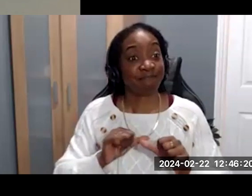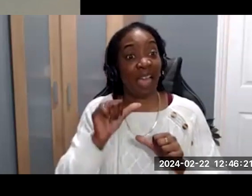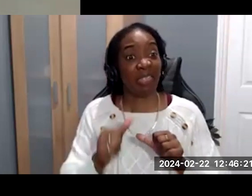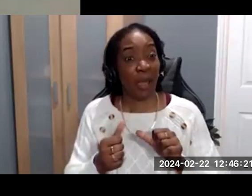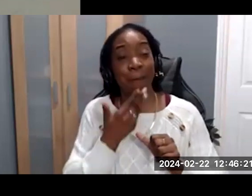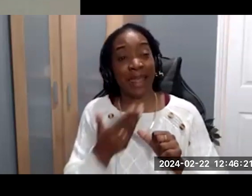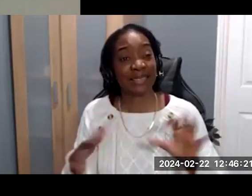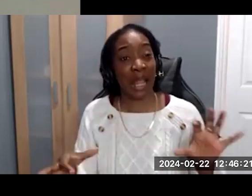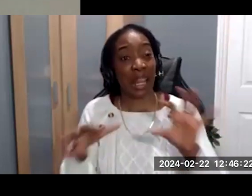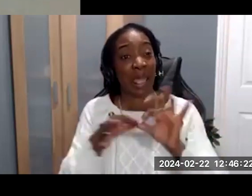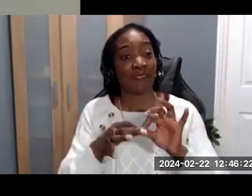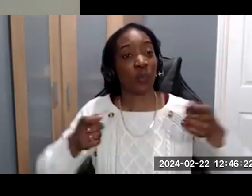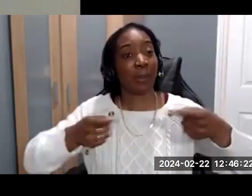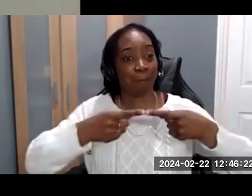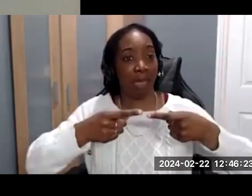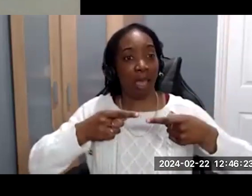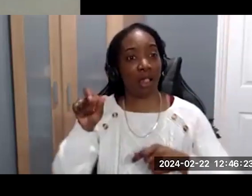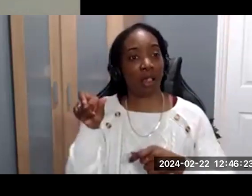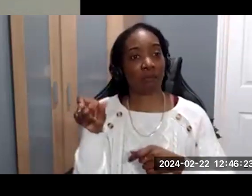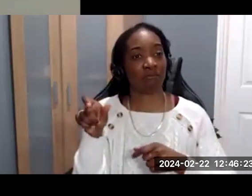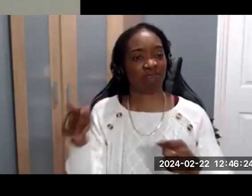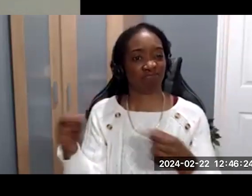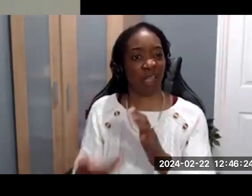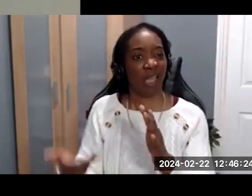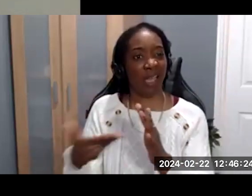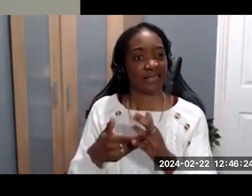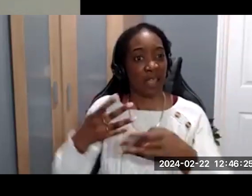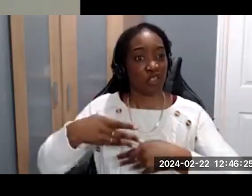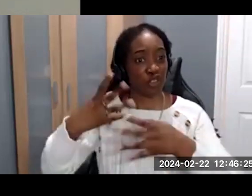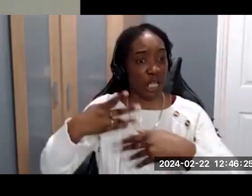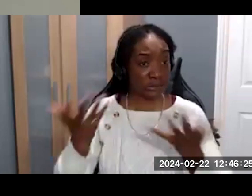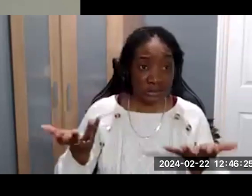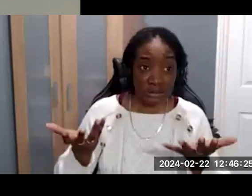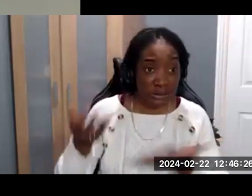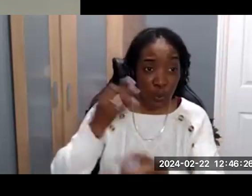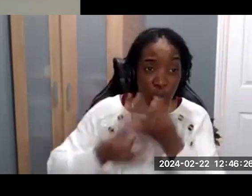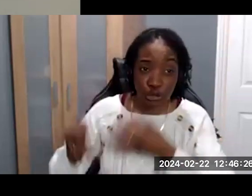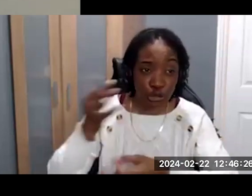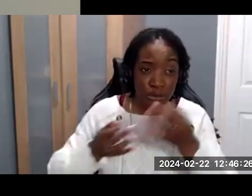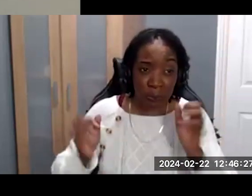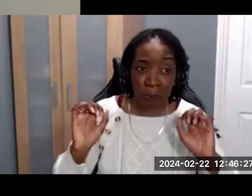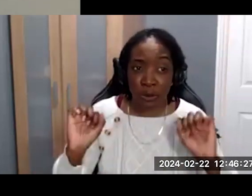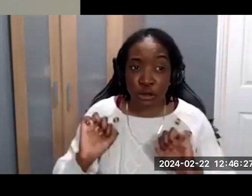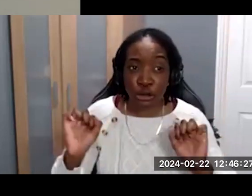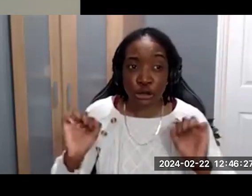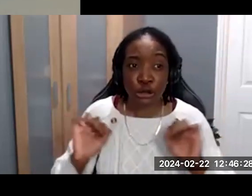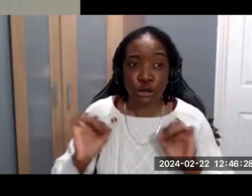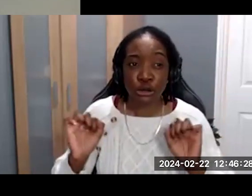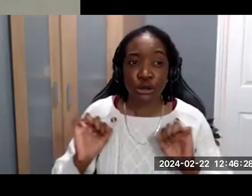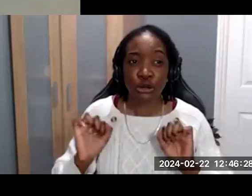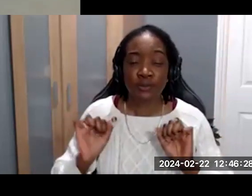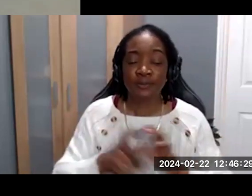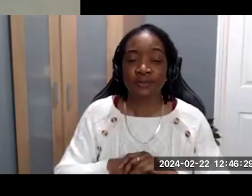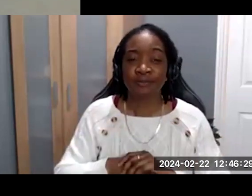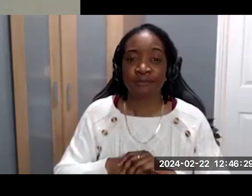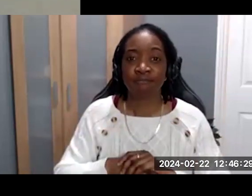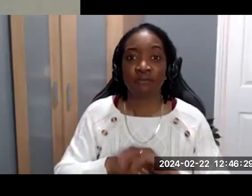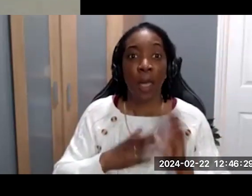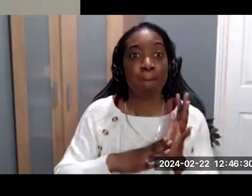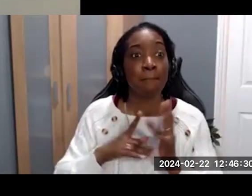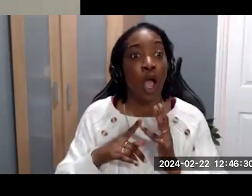the chat um I can't see that we've yet had any questions come in um Mo has anything coming to